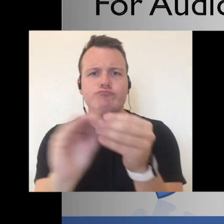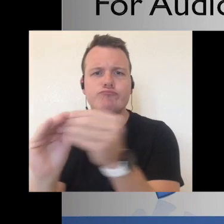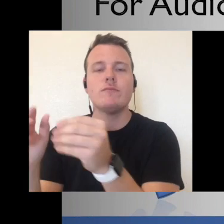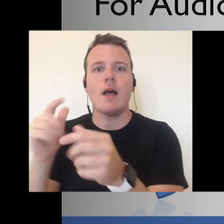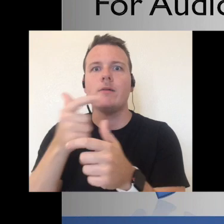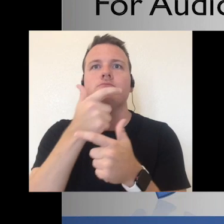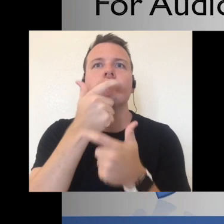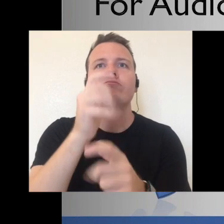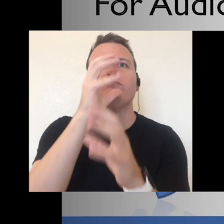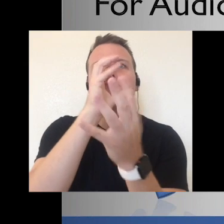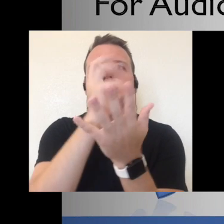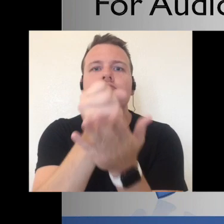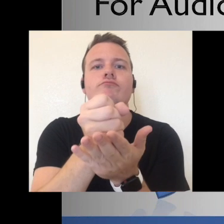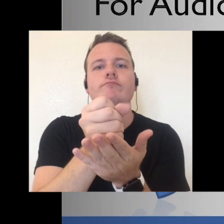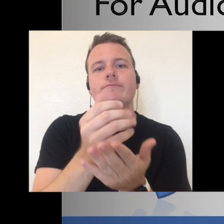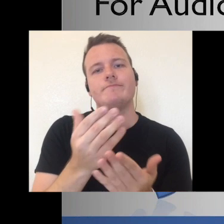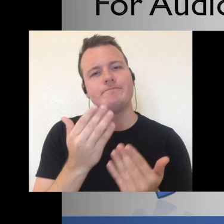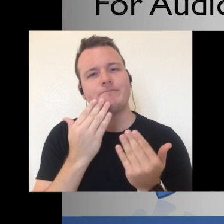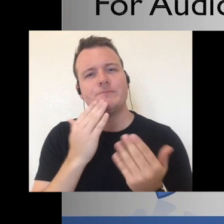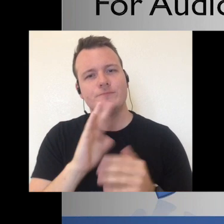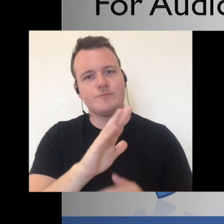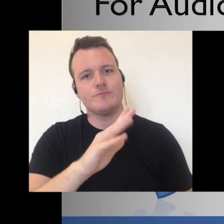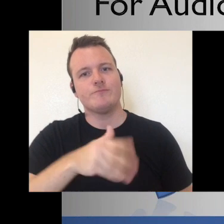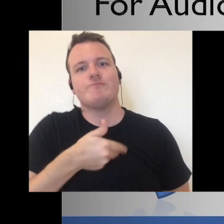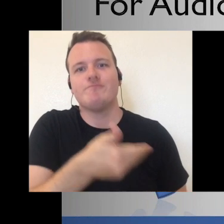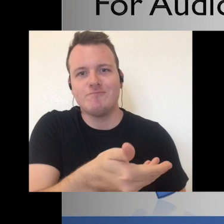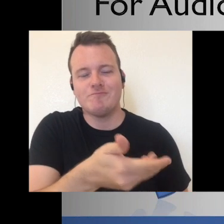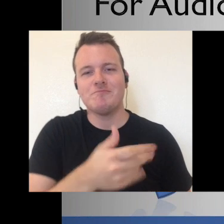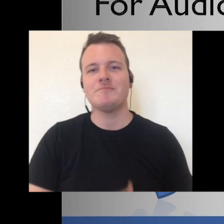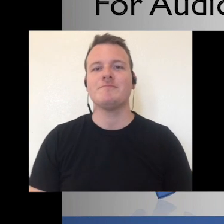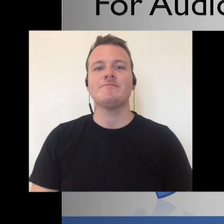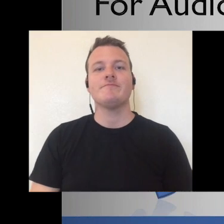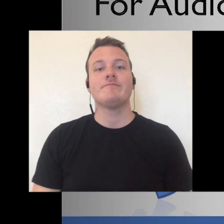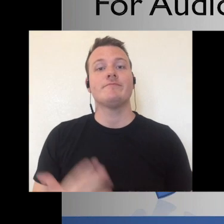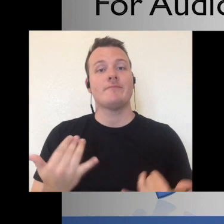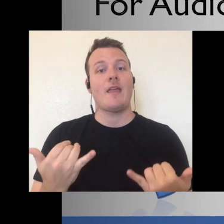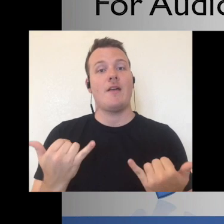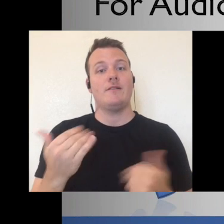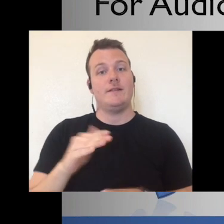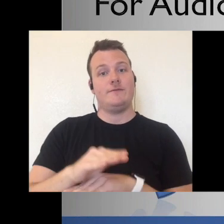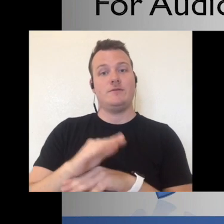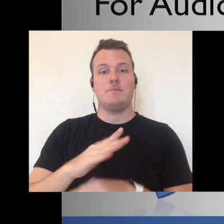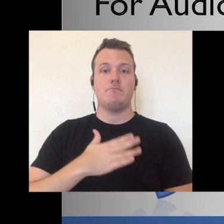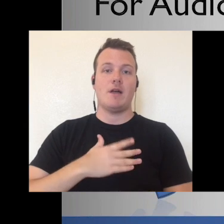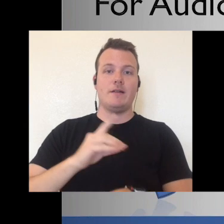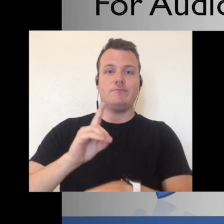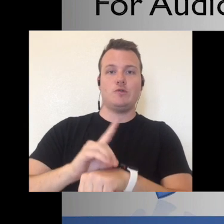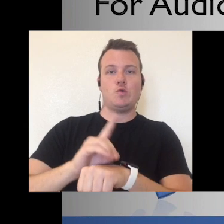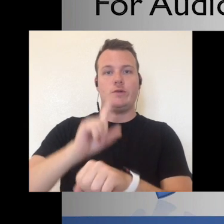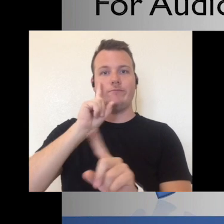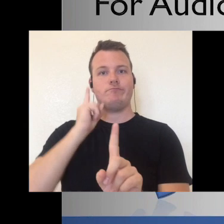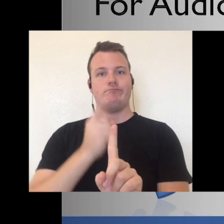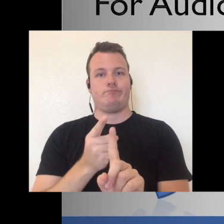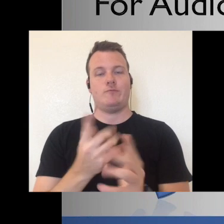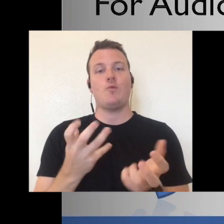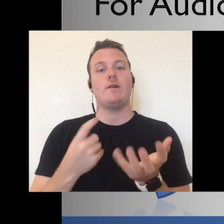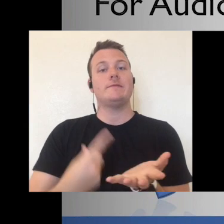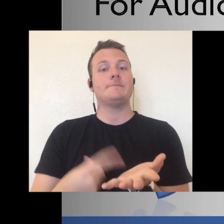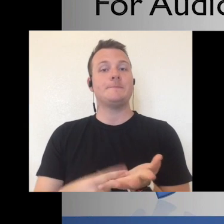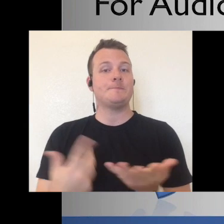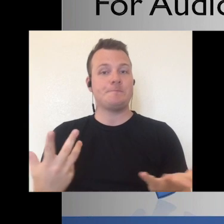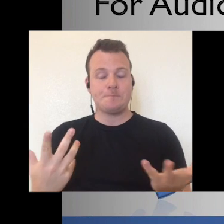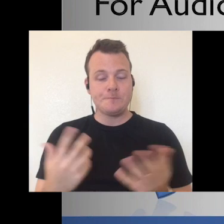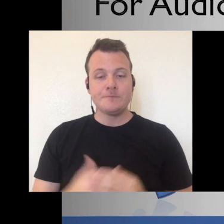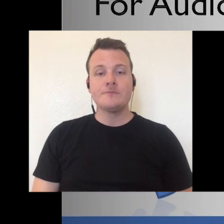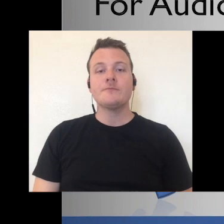much for the invitation. And so it's my my duty this evening to discuss the